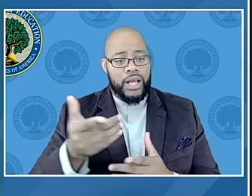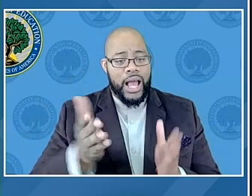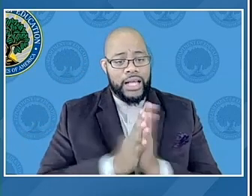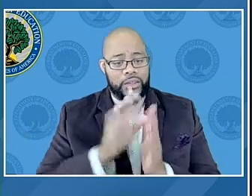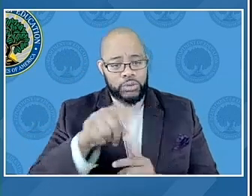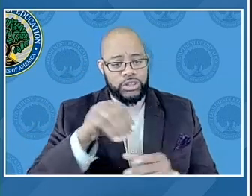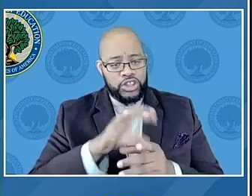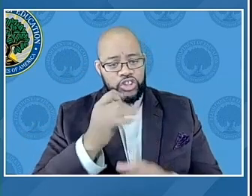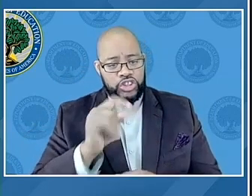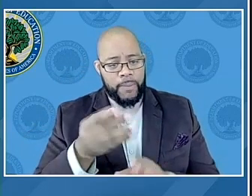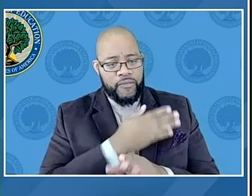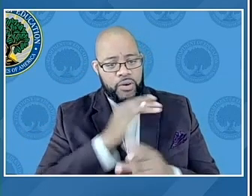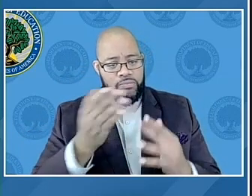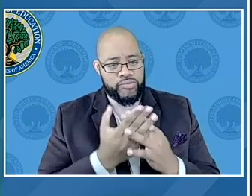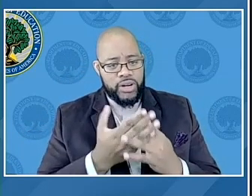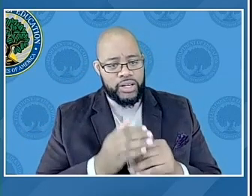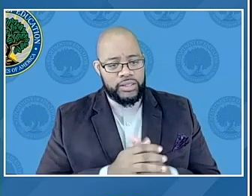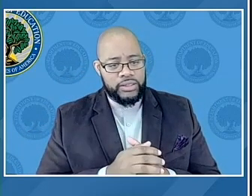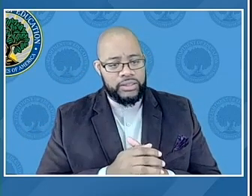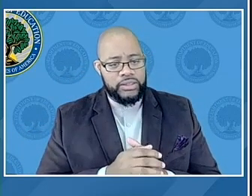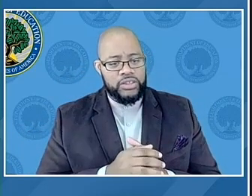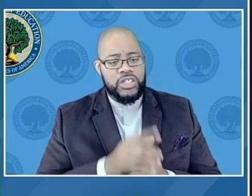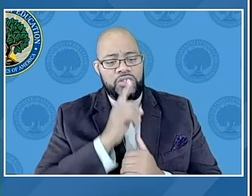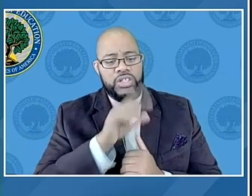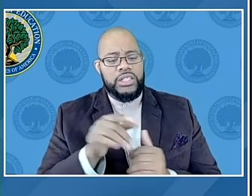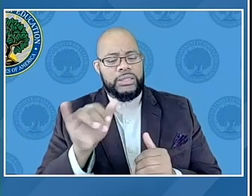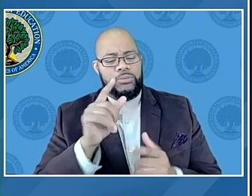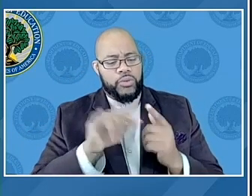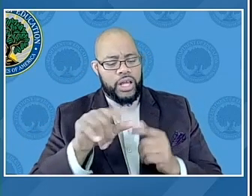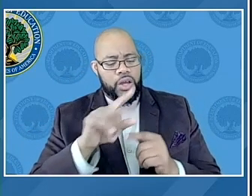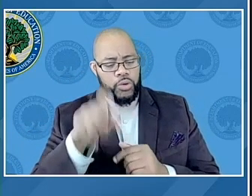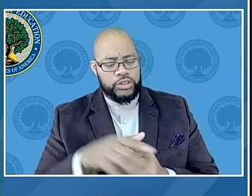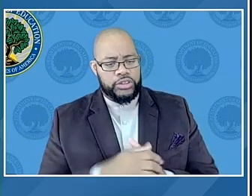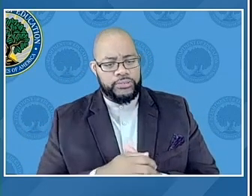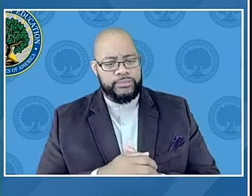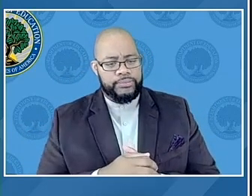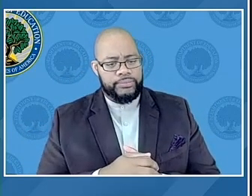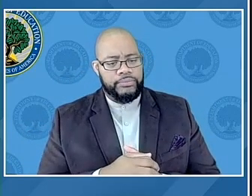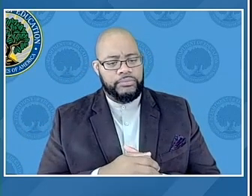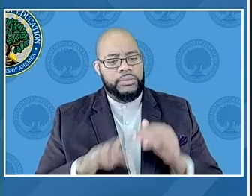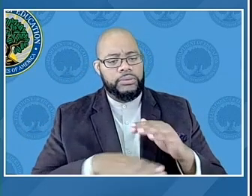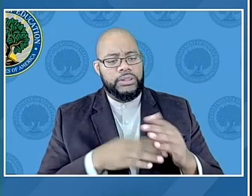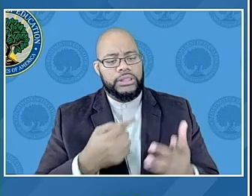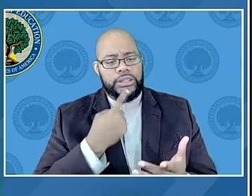the break really similar to this question, basically just stating that people